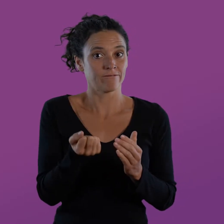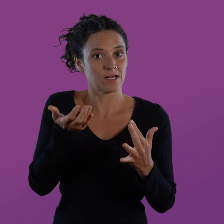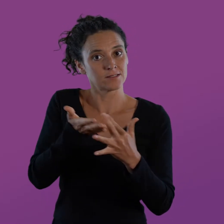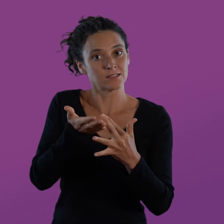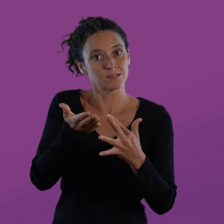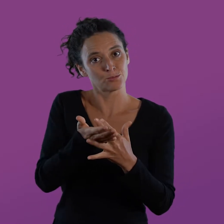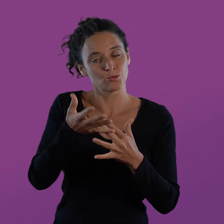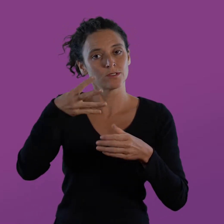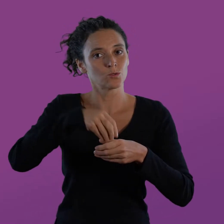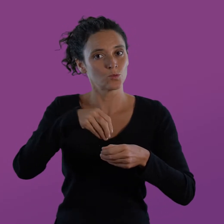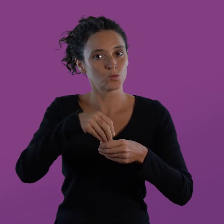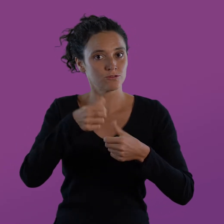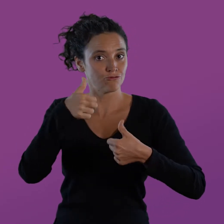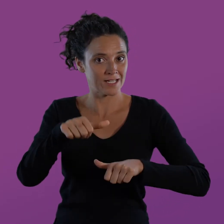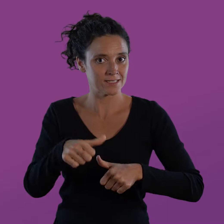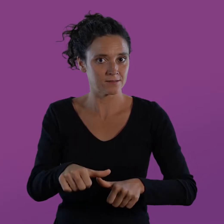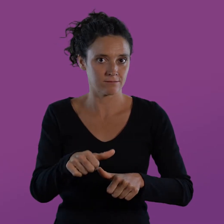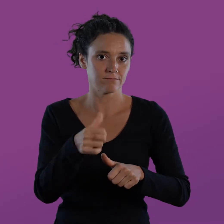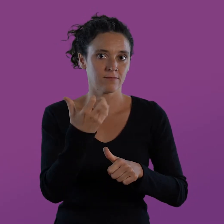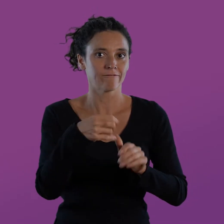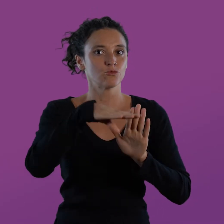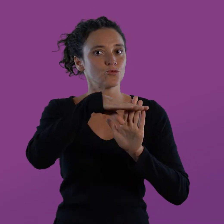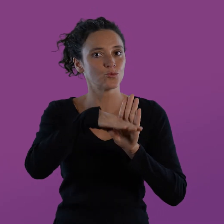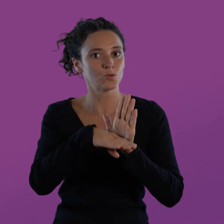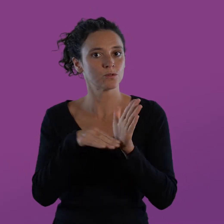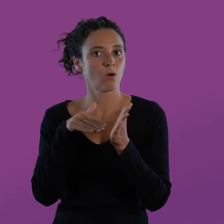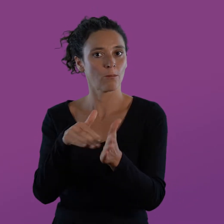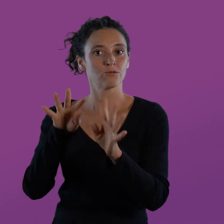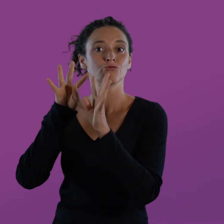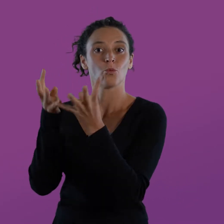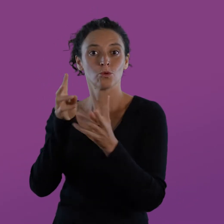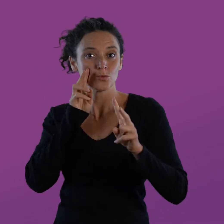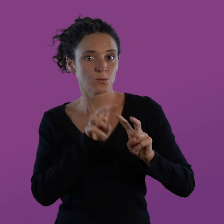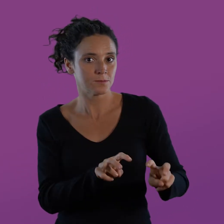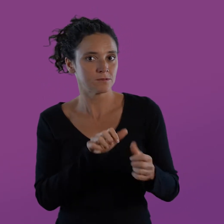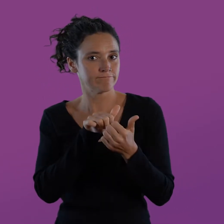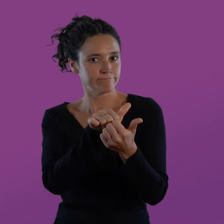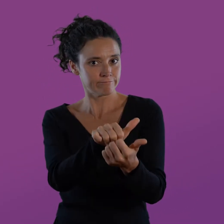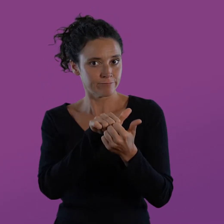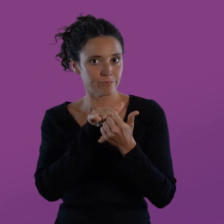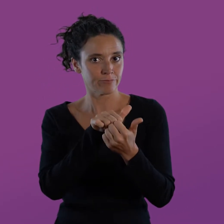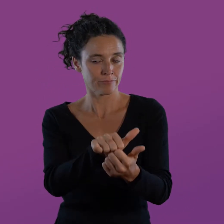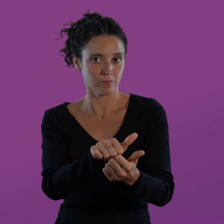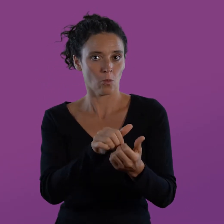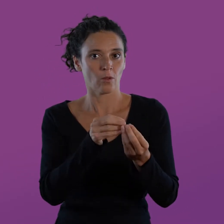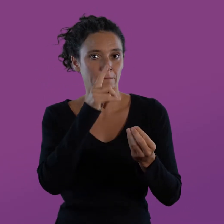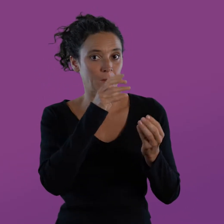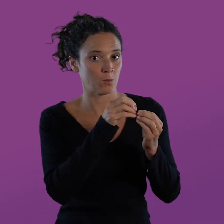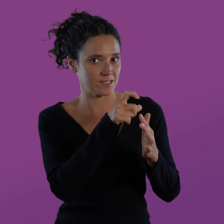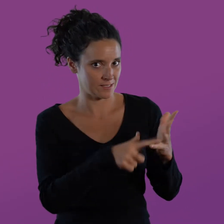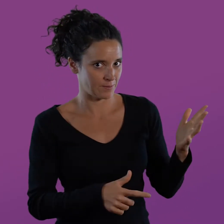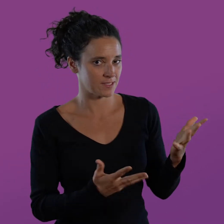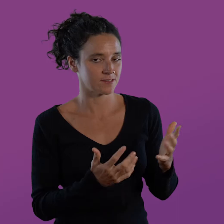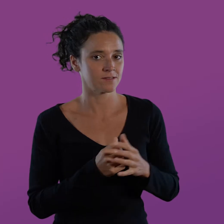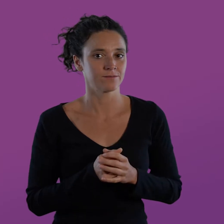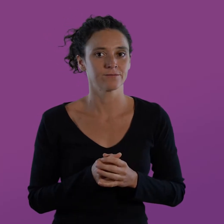The Accessibility and inclusion strategy states the principles that will guide the - Royal Commission in its engagement with people with disability.